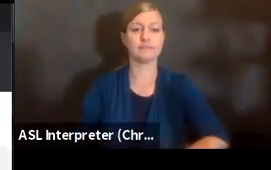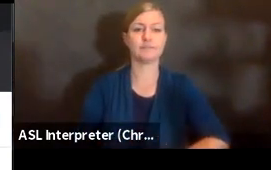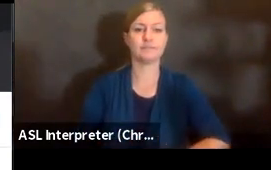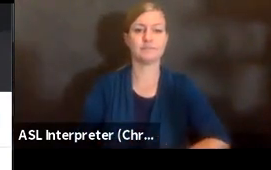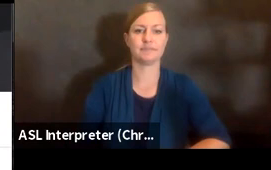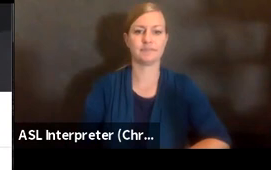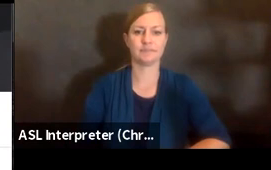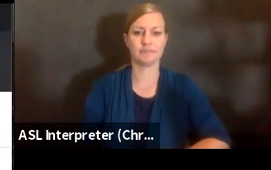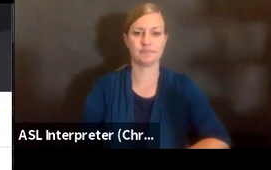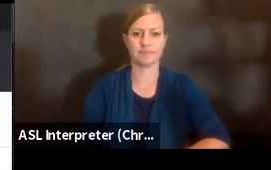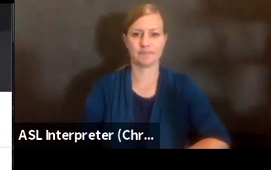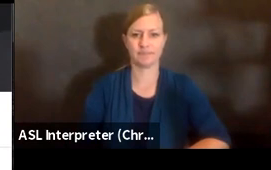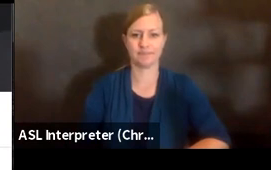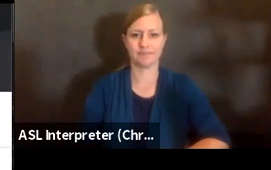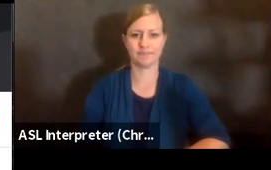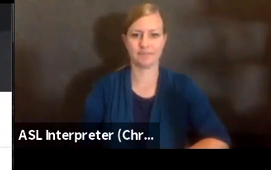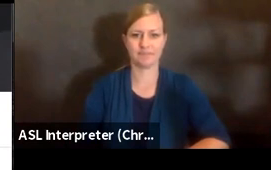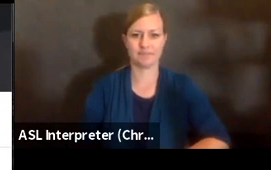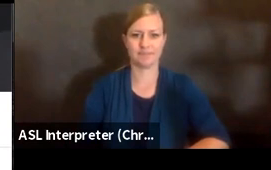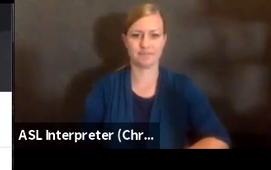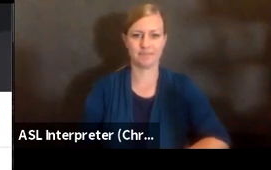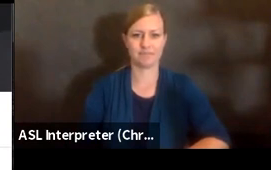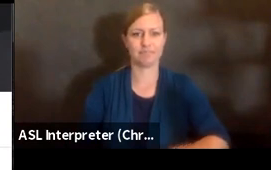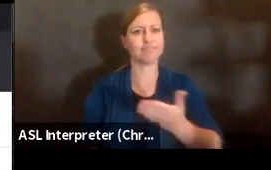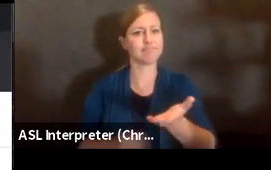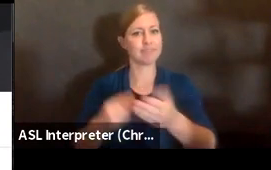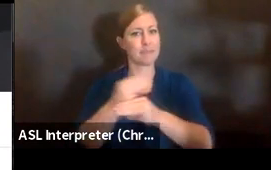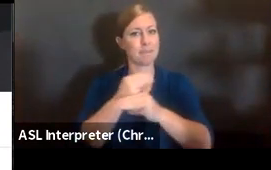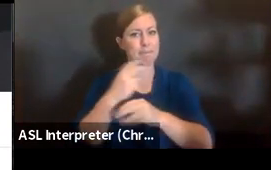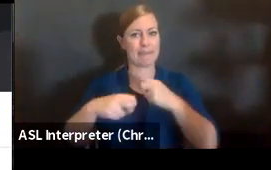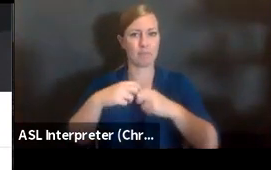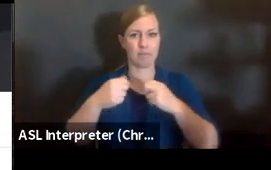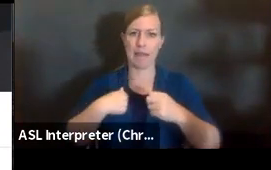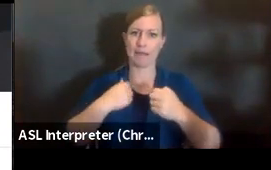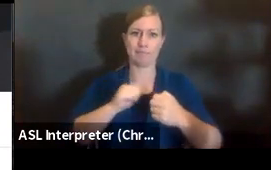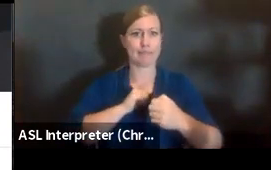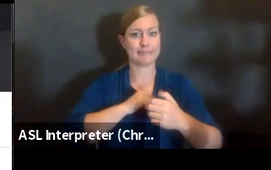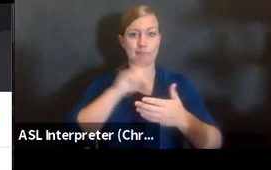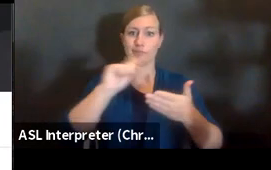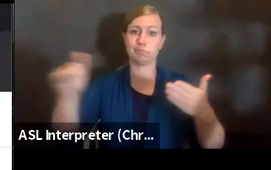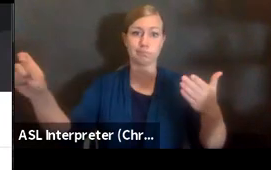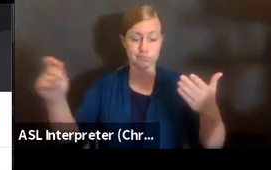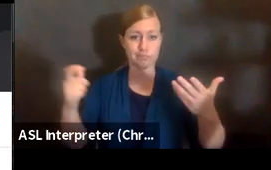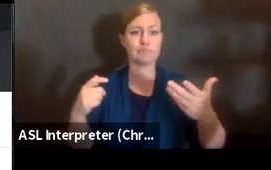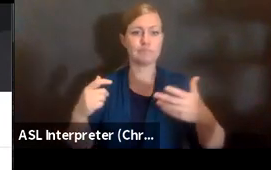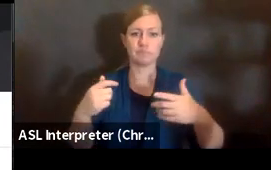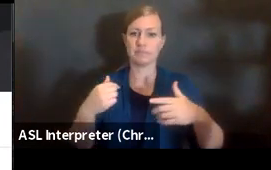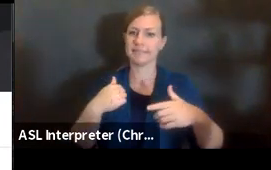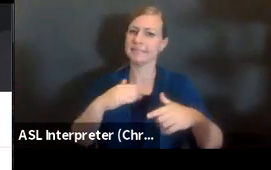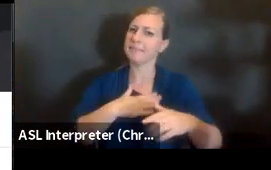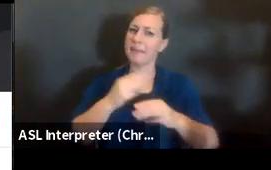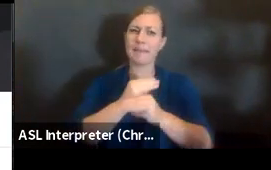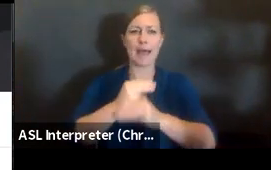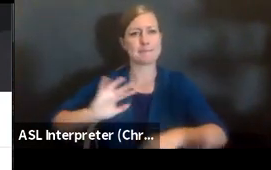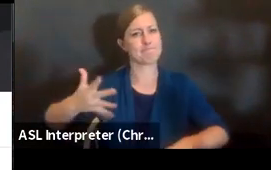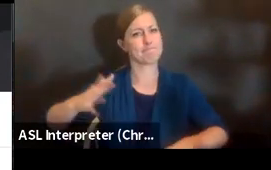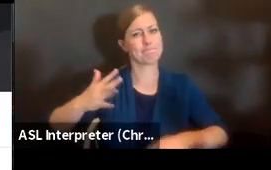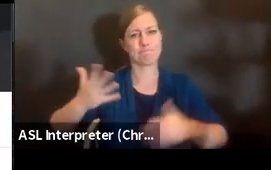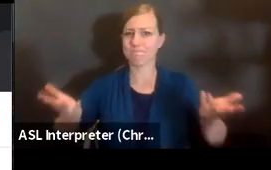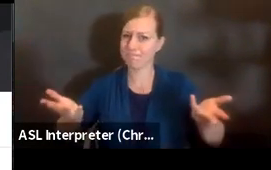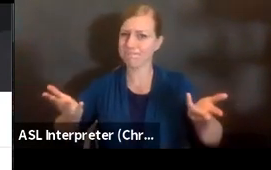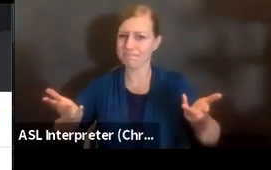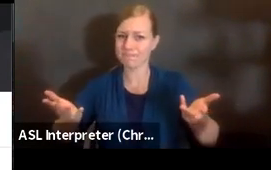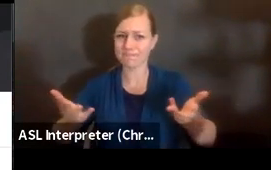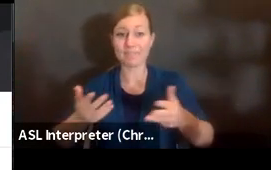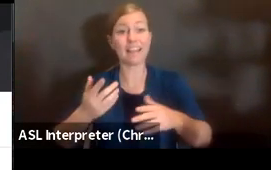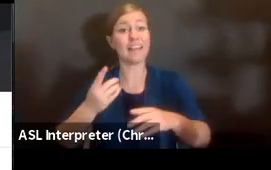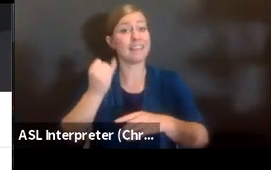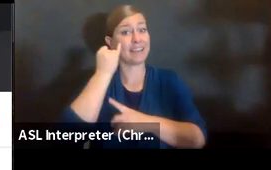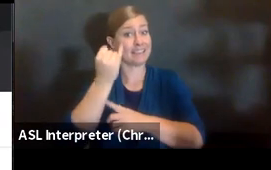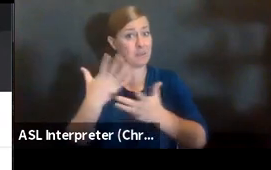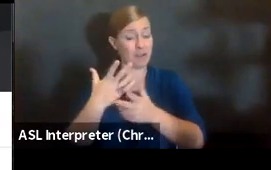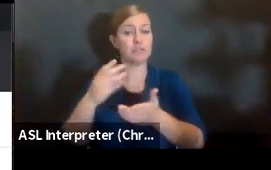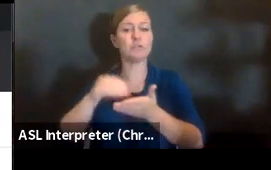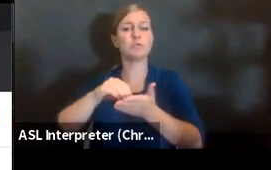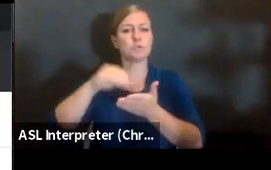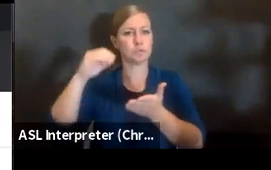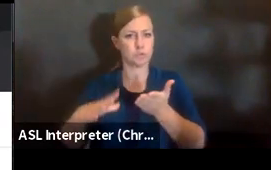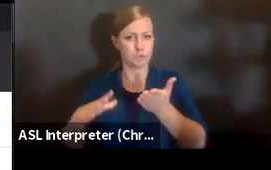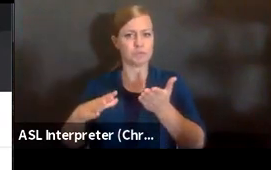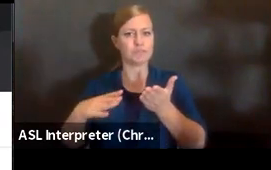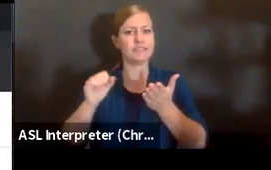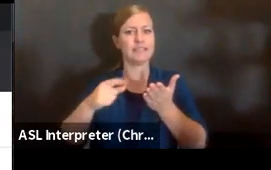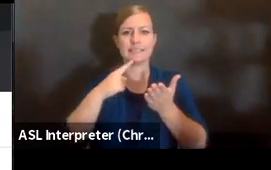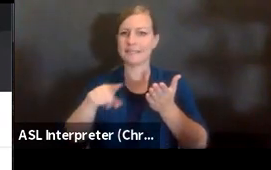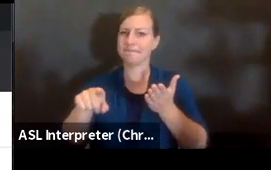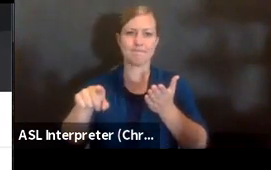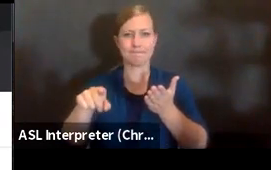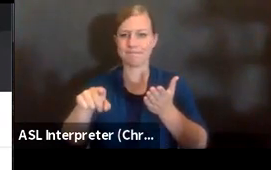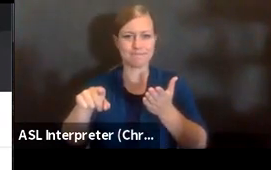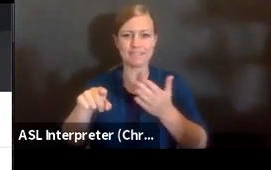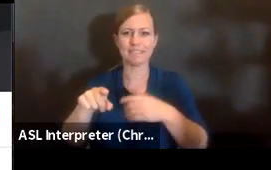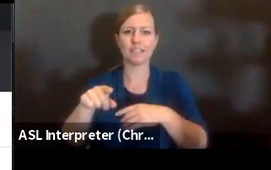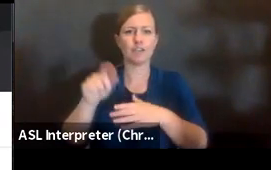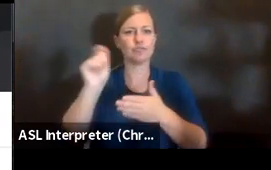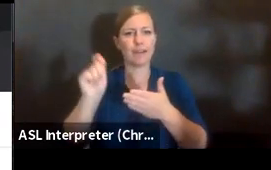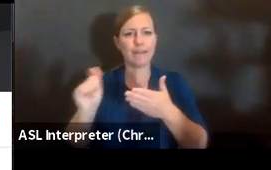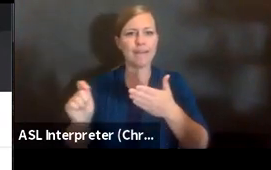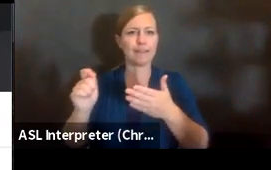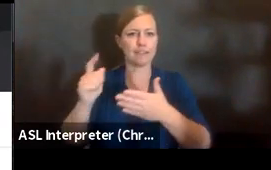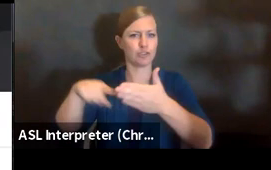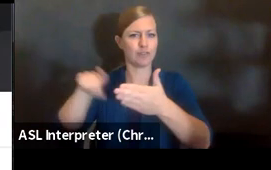Katherine Livick - ESD 112: you're going to see that. And it's just a math problem that I scribbled on here. I didn't do a very good job of it. The idea here is that students are going to be able to choose a way to write and correct that